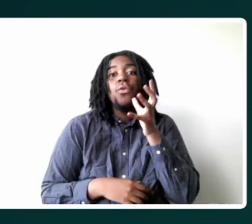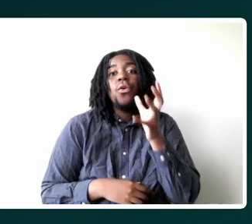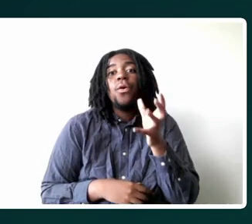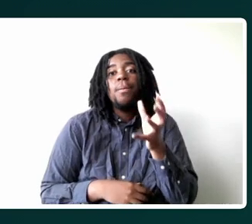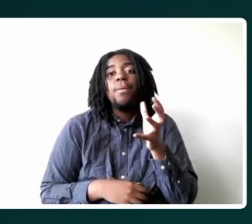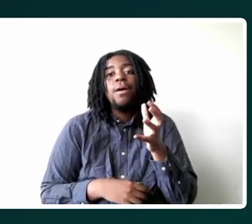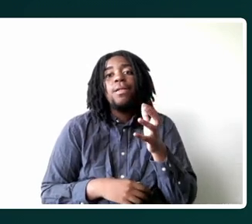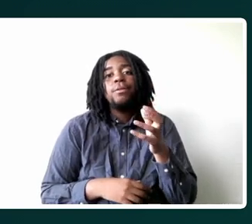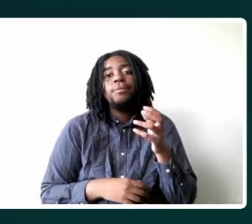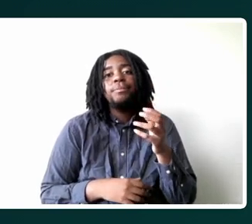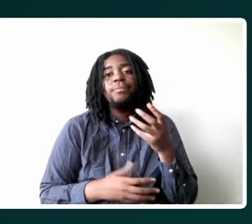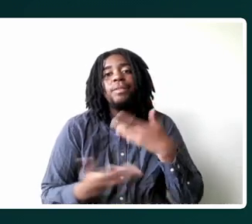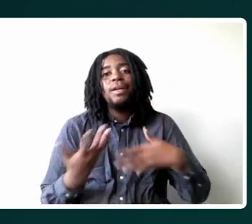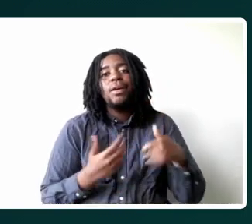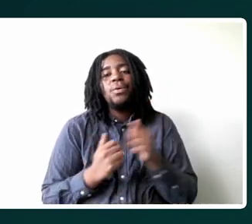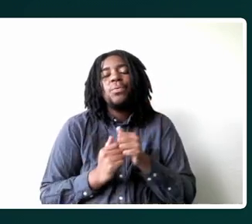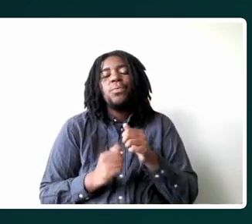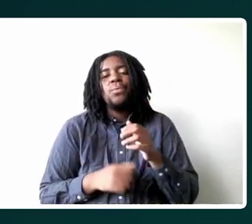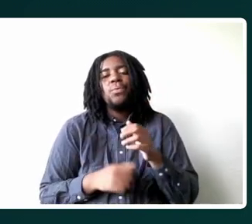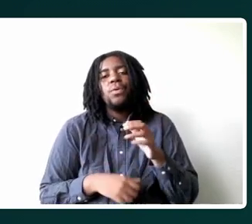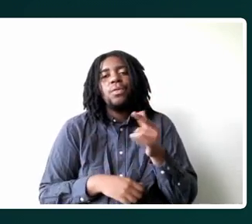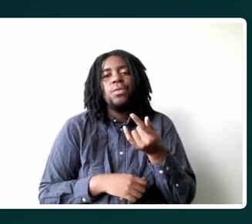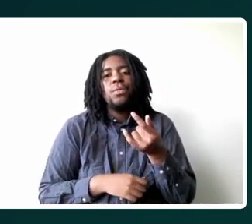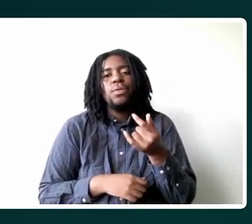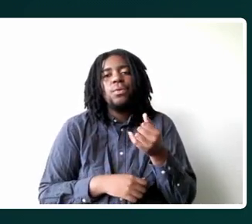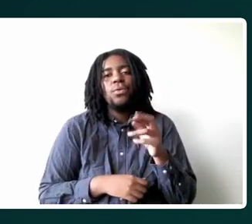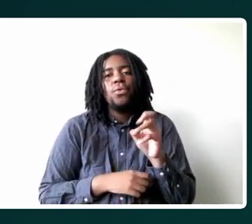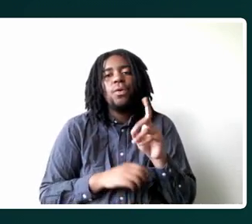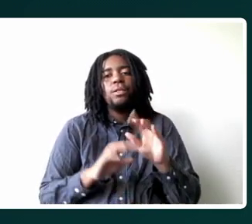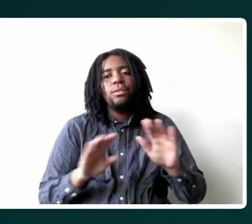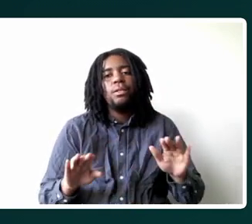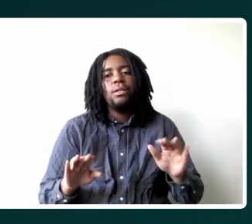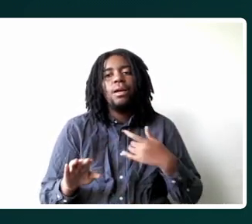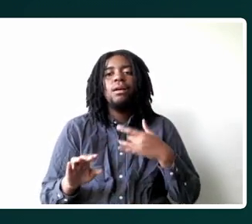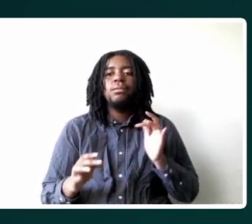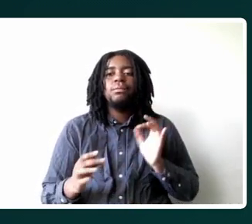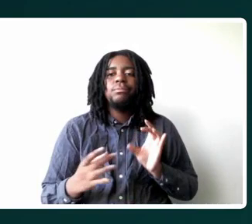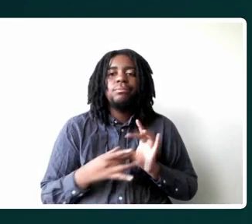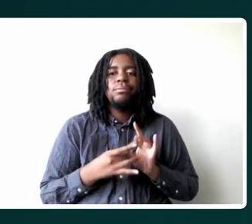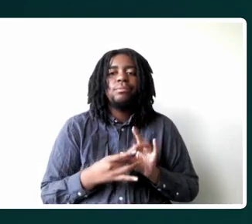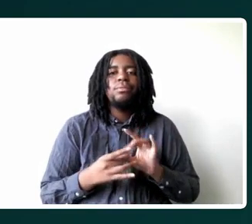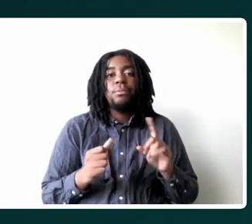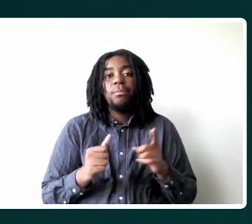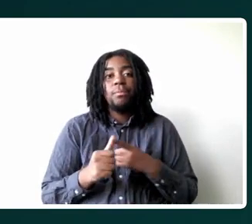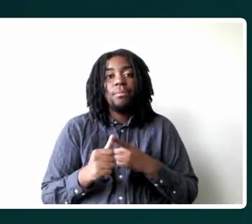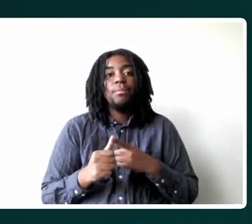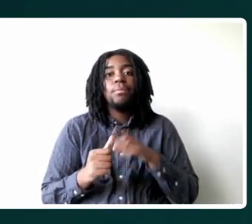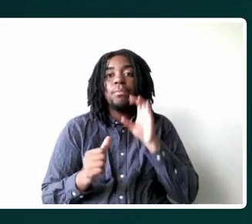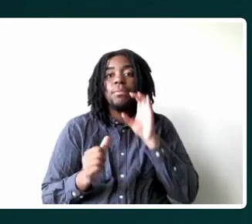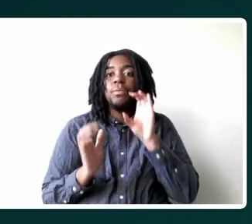resonate with that because my first picture -- my first picture of the family in the window.